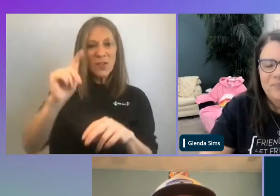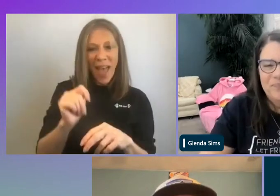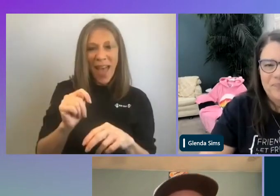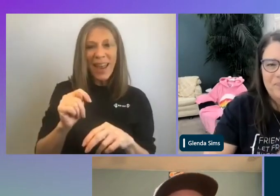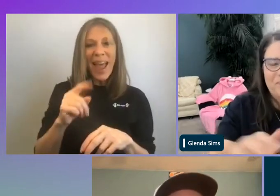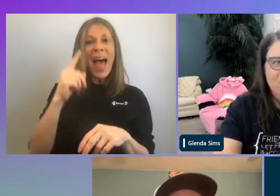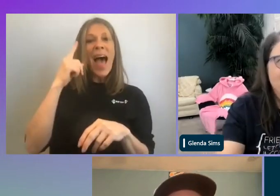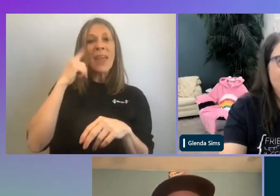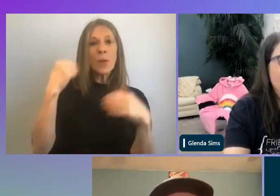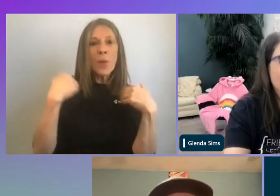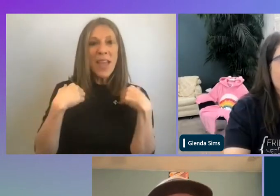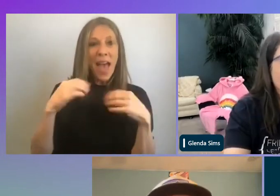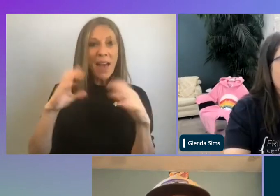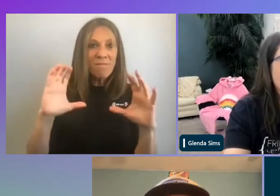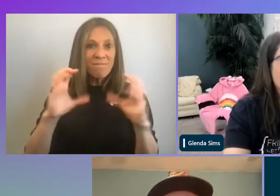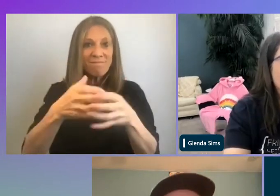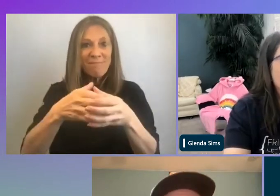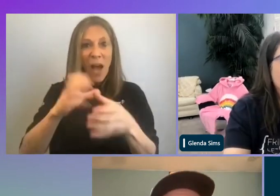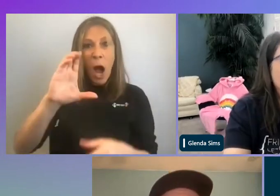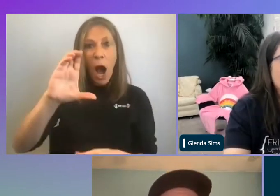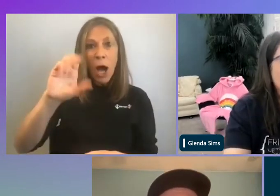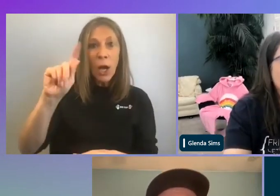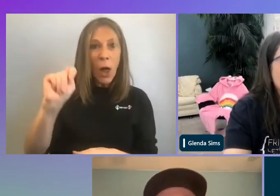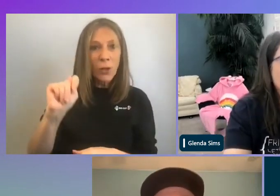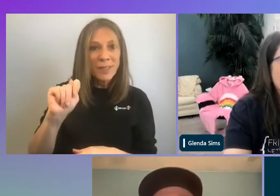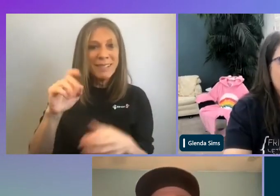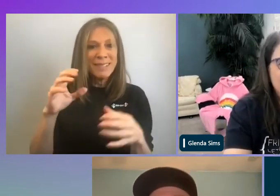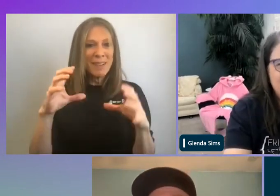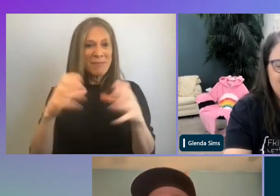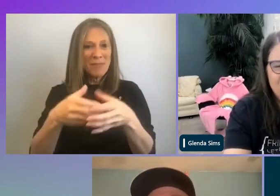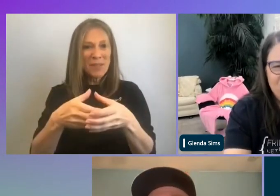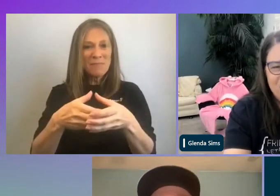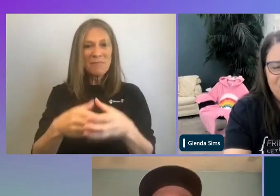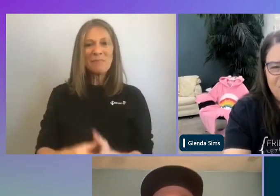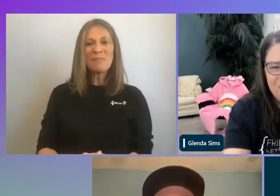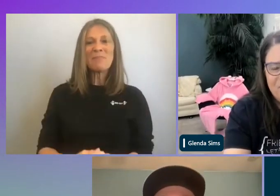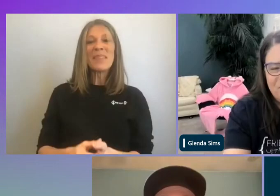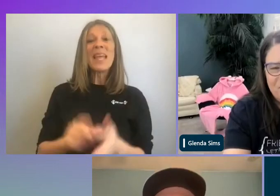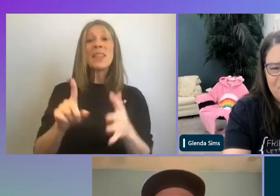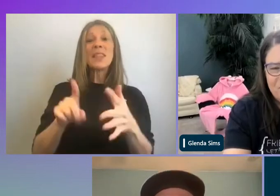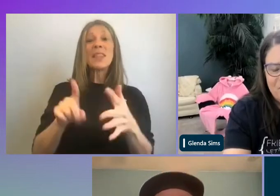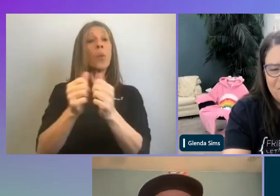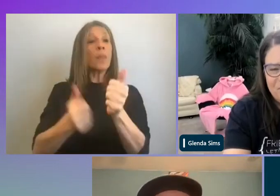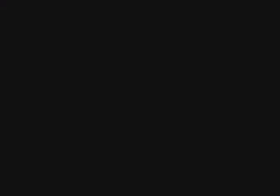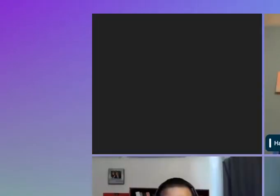probably one of the more fun chats I've been a part of. And in fact, I think we formed a cult. Apparently, according to